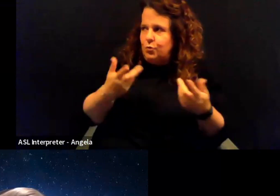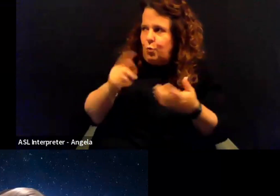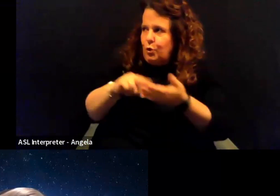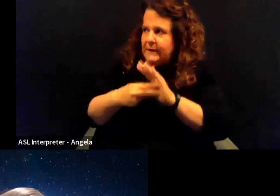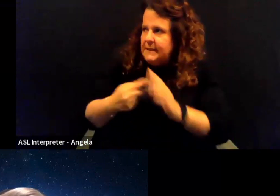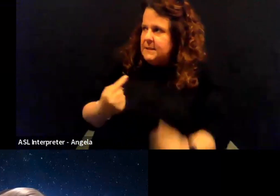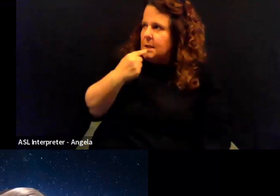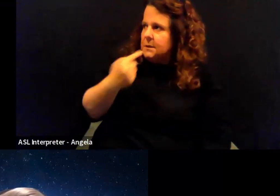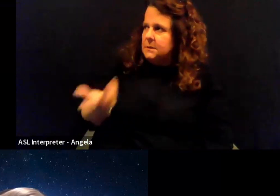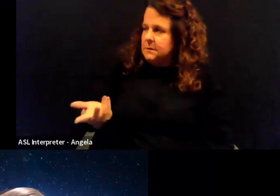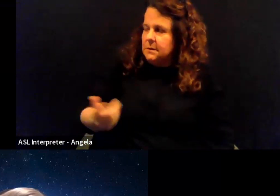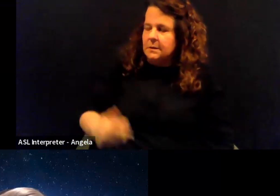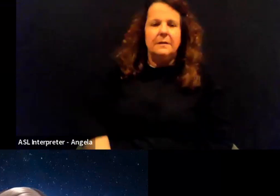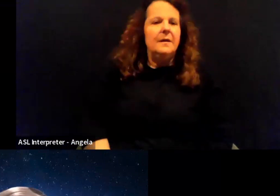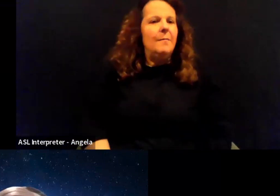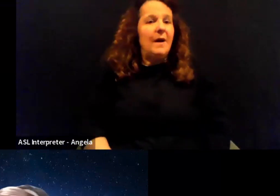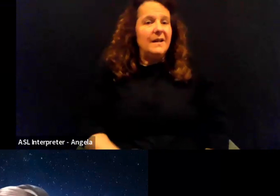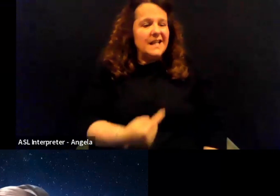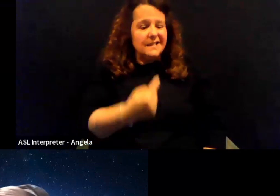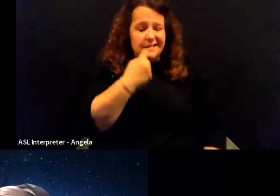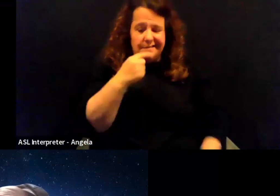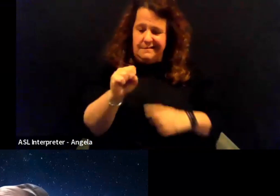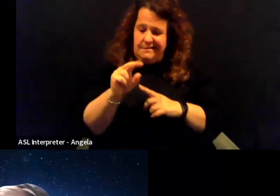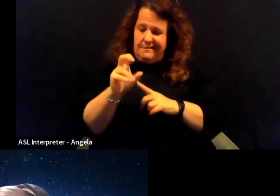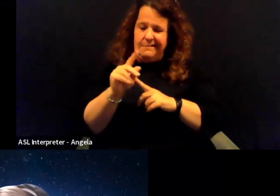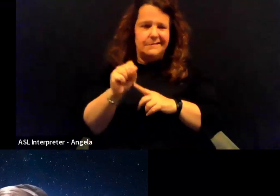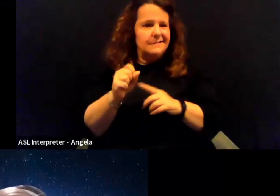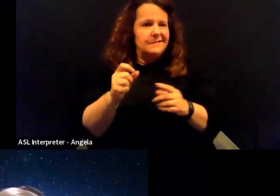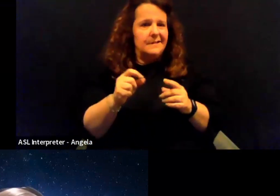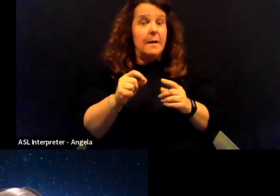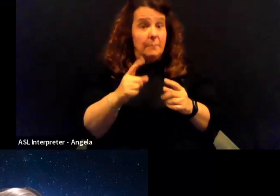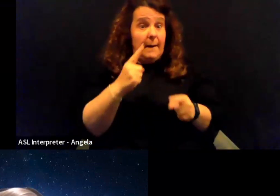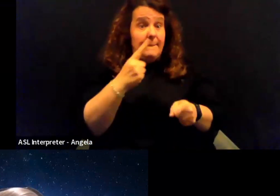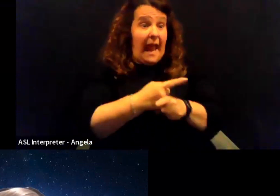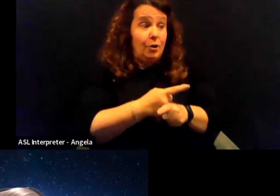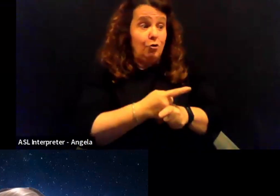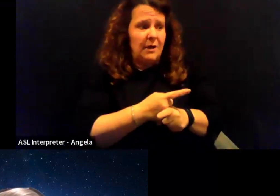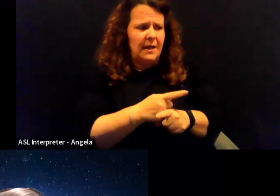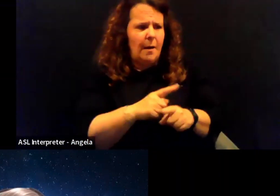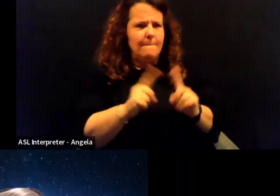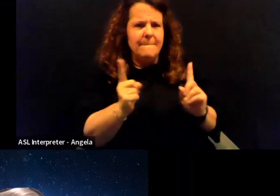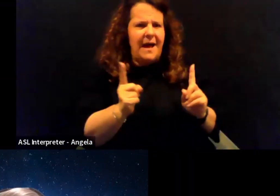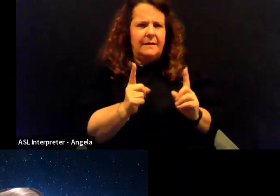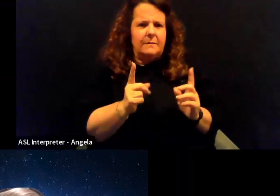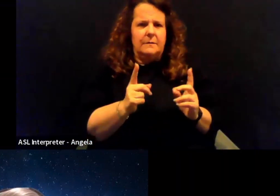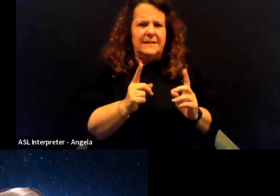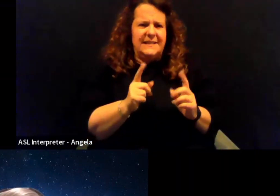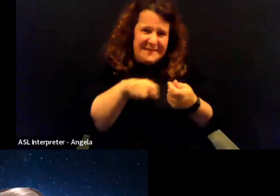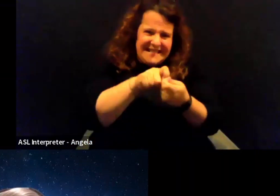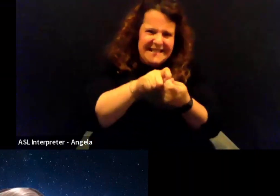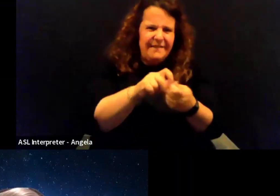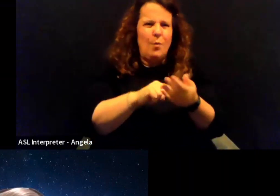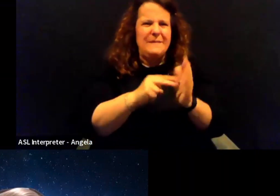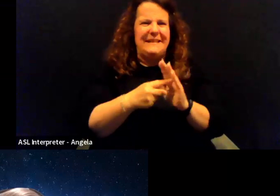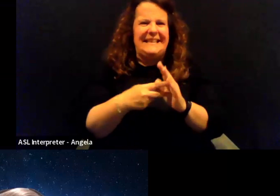or it's not meaningful feedback, right? It may be accurate. It may be accurate, but it may not, but it's not meaningful.